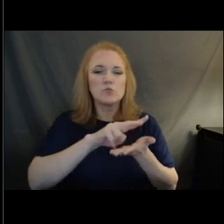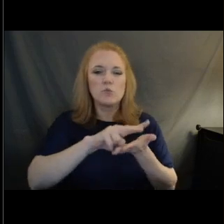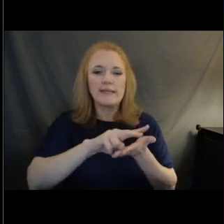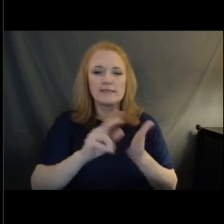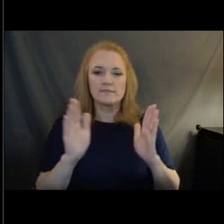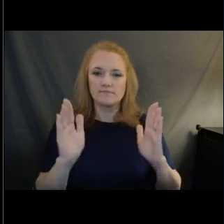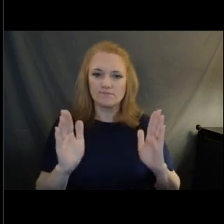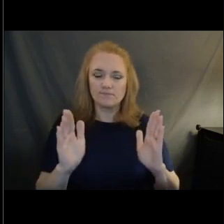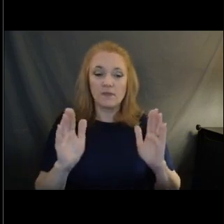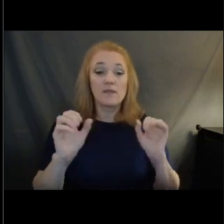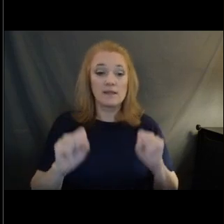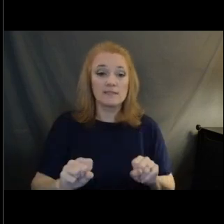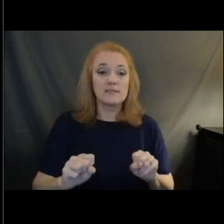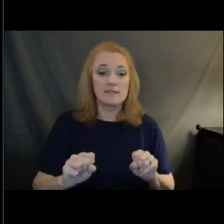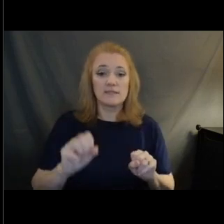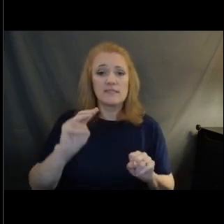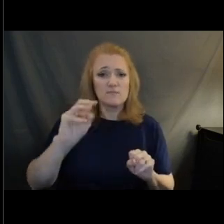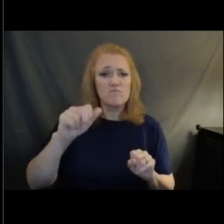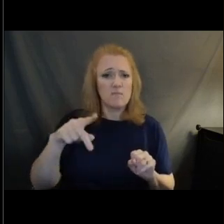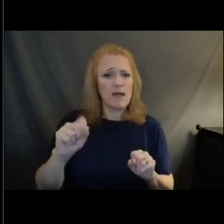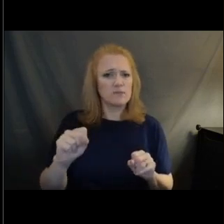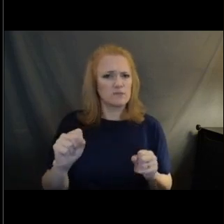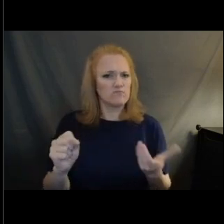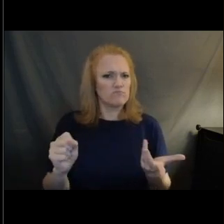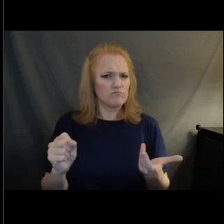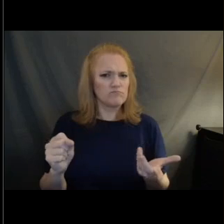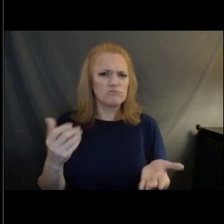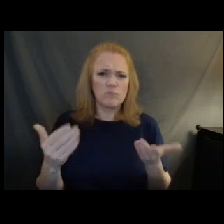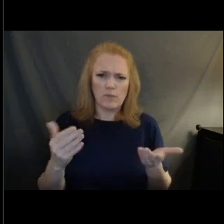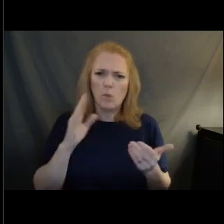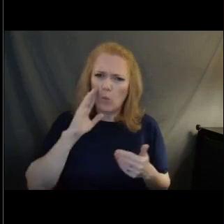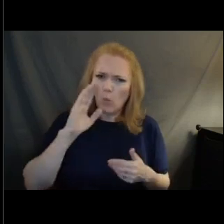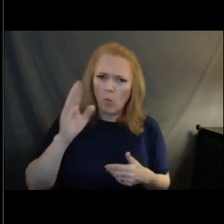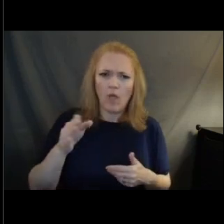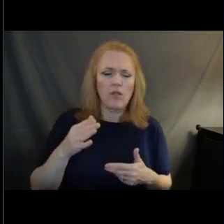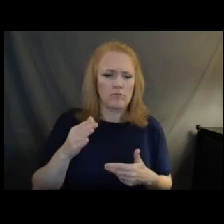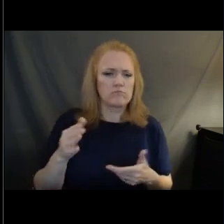these maps can more confidently be interpreted for potentially an increased or decreased likelihood